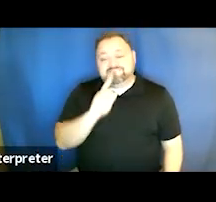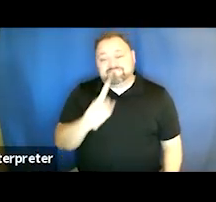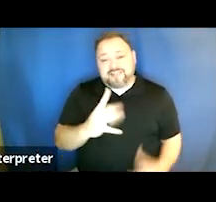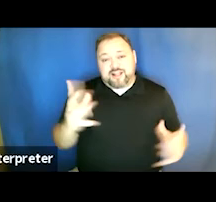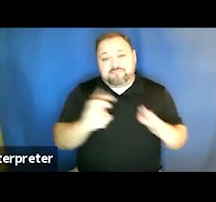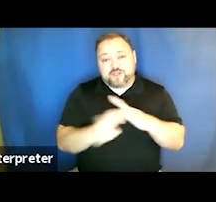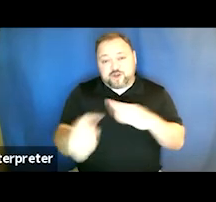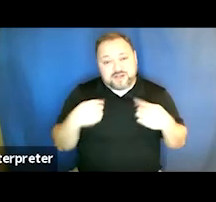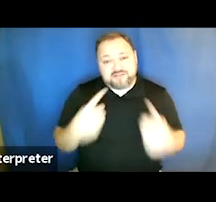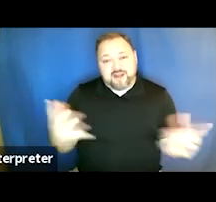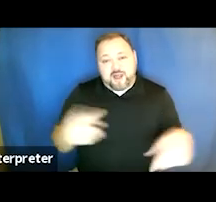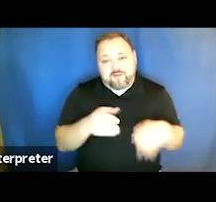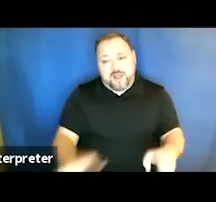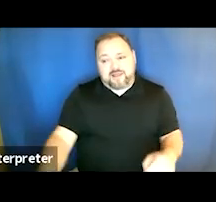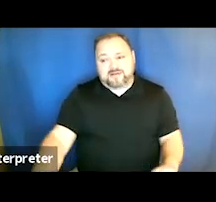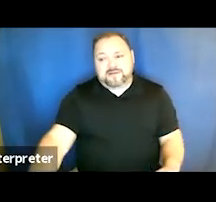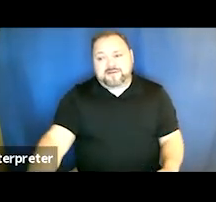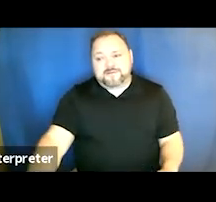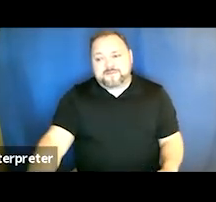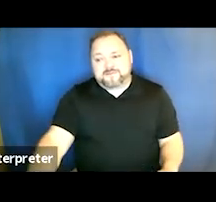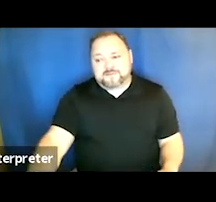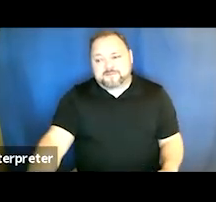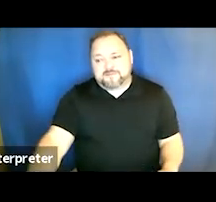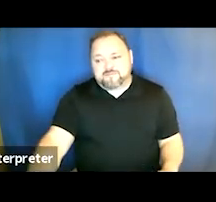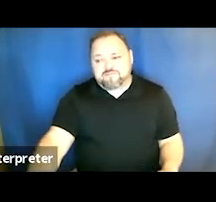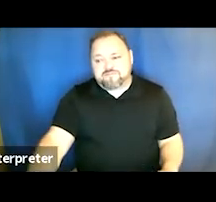and it's made a lot of different changes over the years.